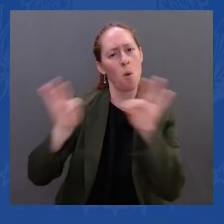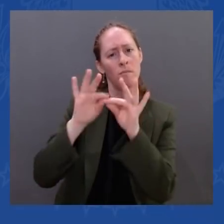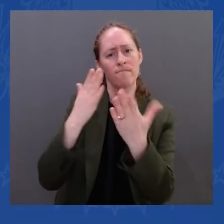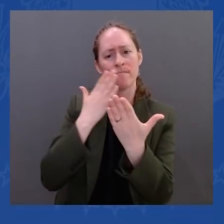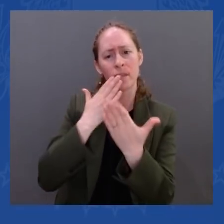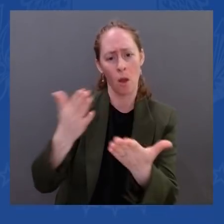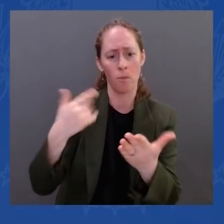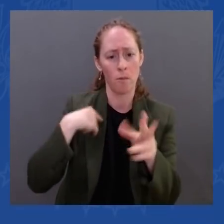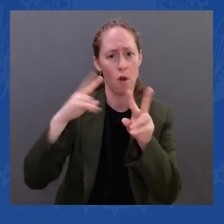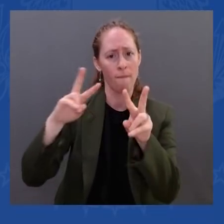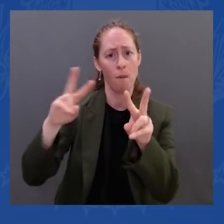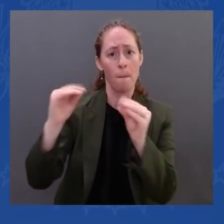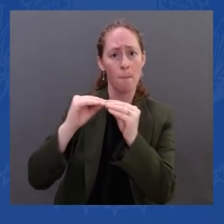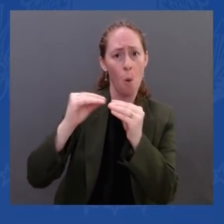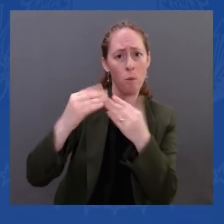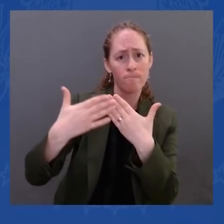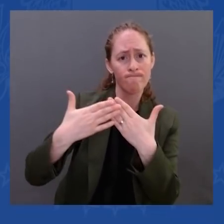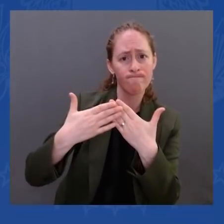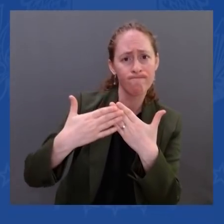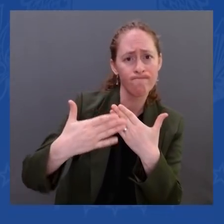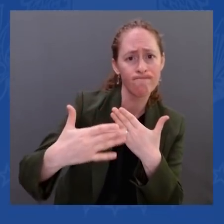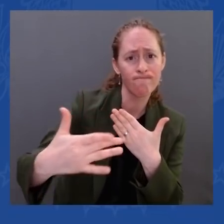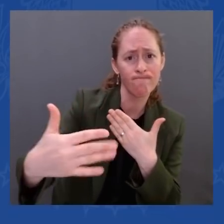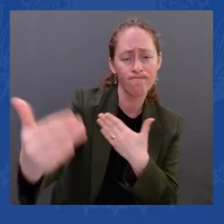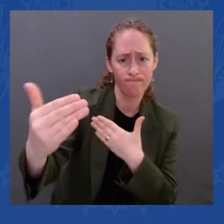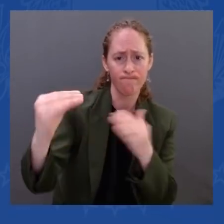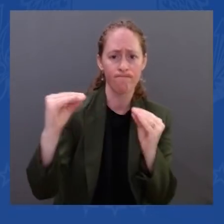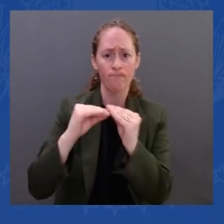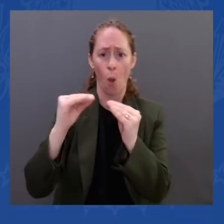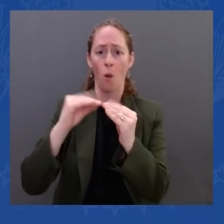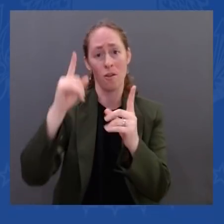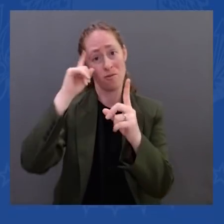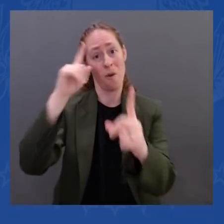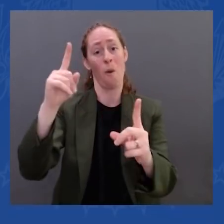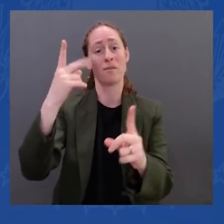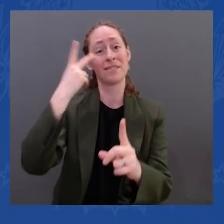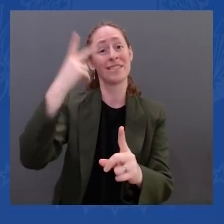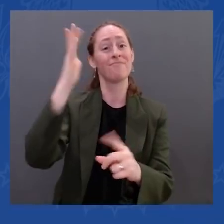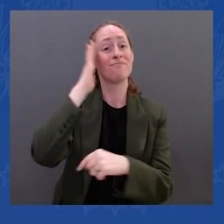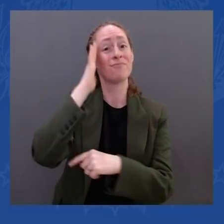toward a future that benefits all people. So, thank you very much, Mr. President [Prime Minister].